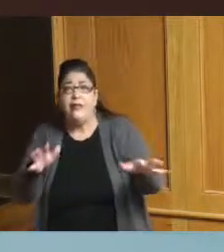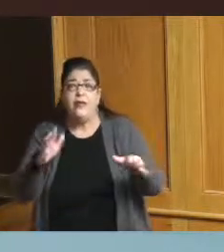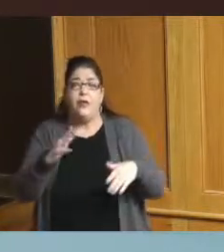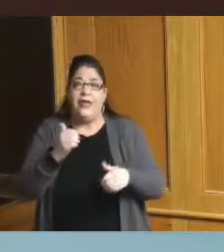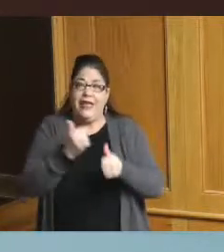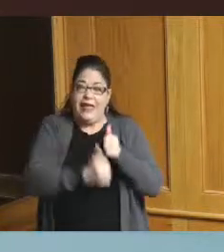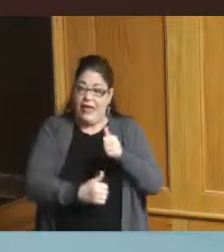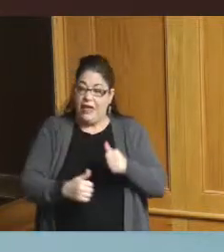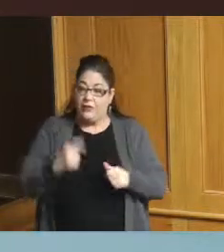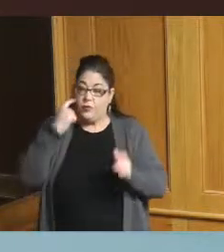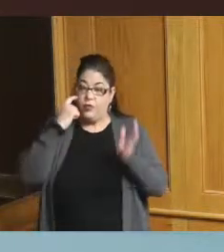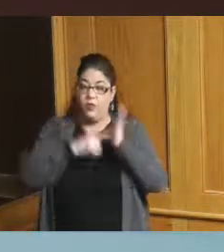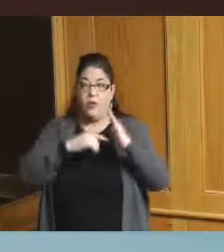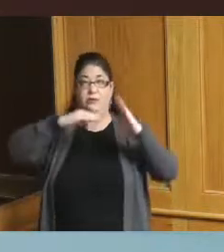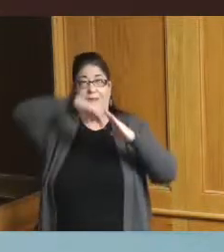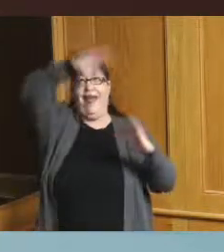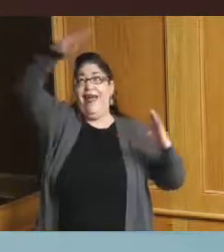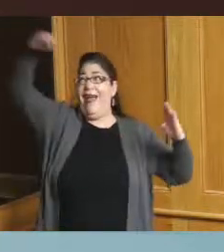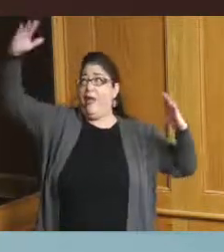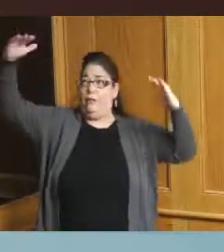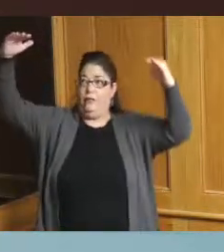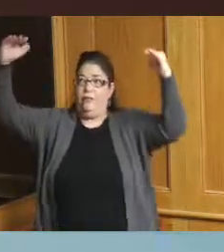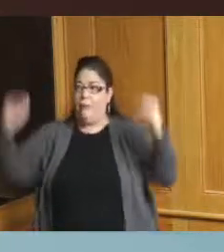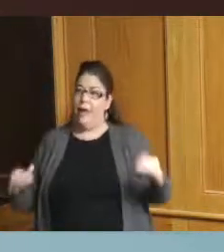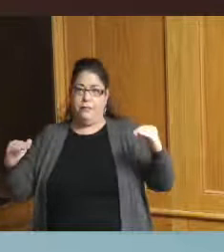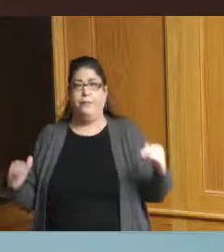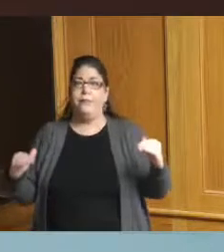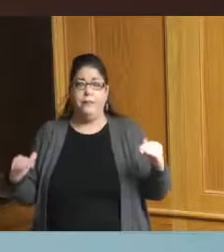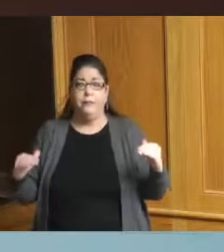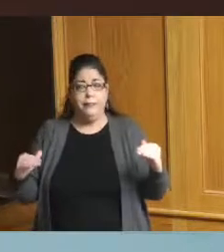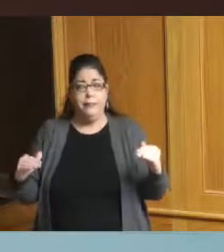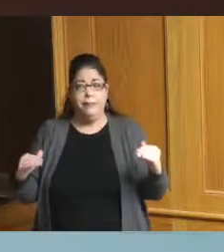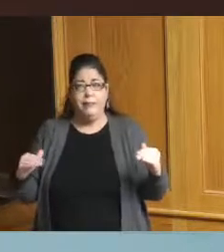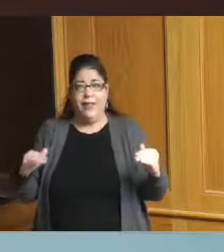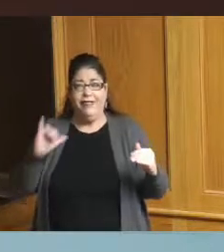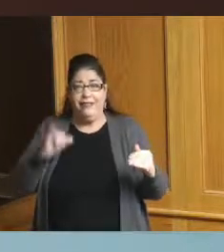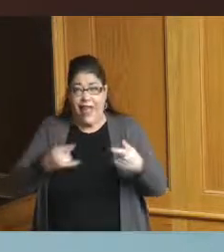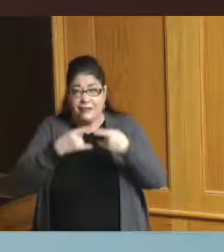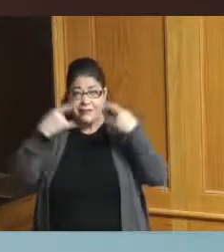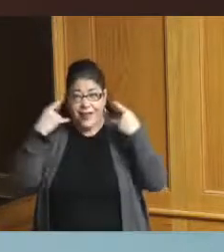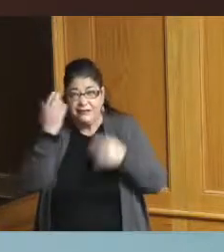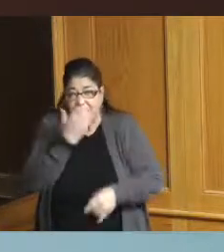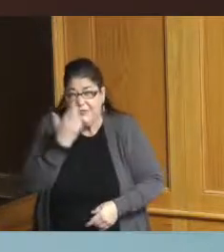wearing that mask can reduce our footprint around other people and we can still flatten that curve